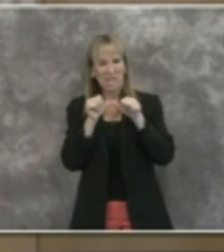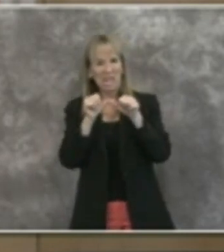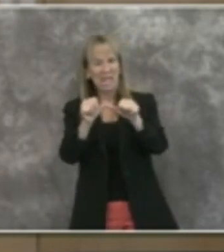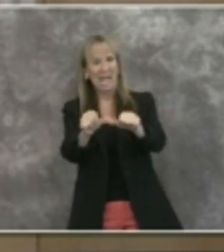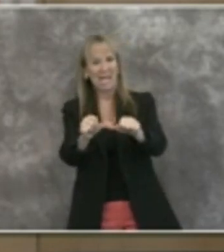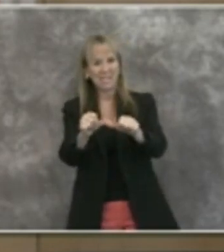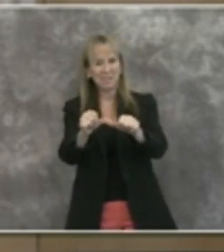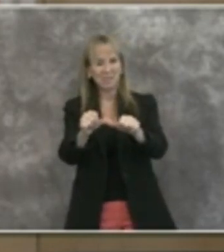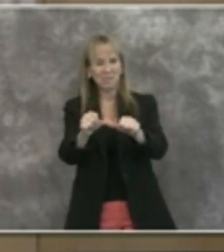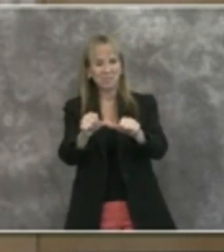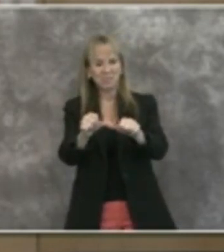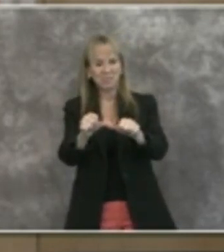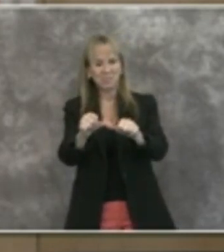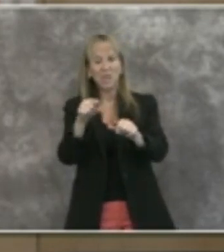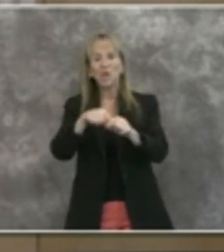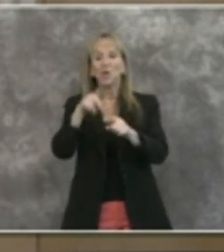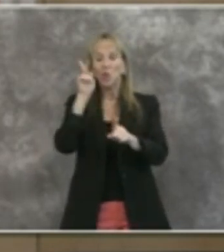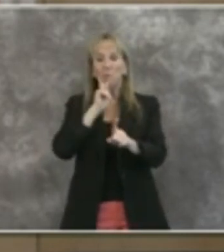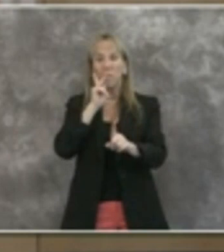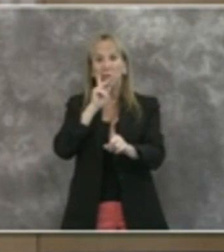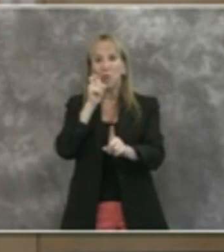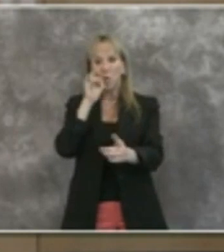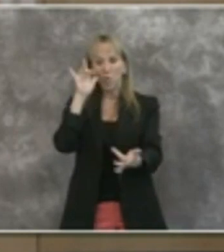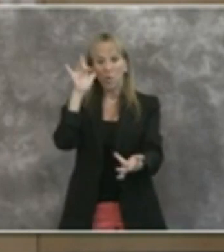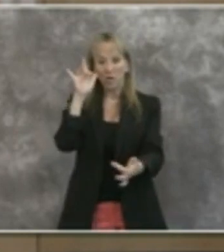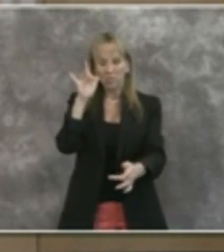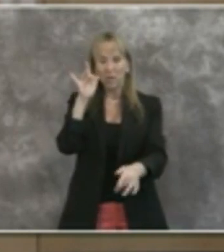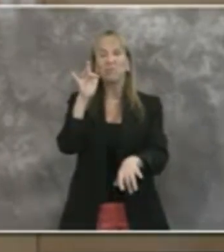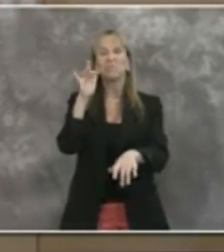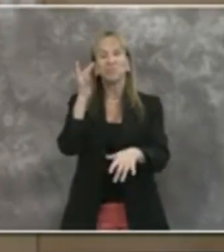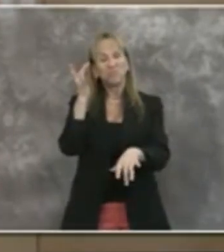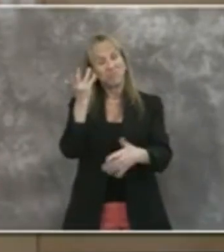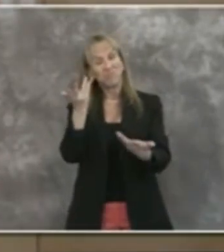THAT WE ARE AWARE OF THIS CONDITION ACTUALLY CAN OCCUR.